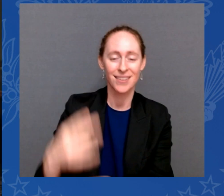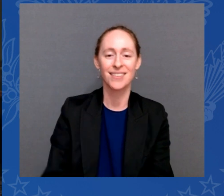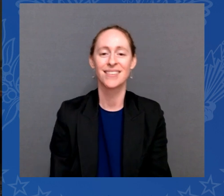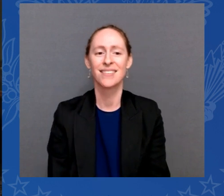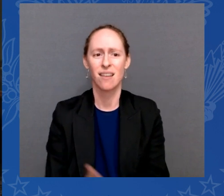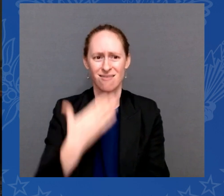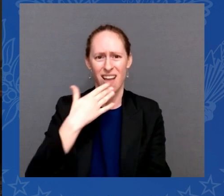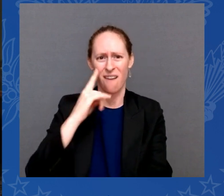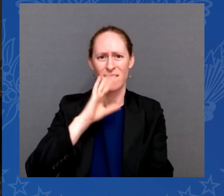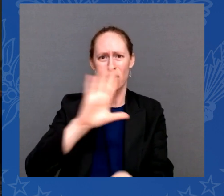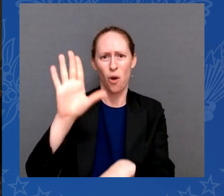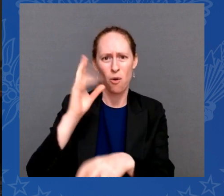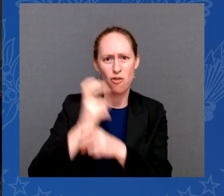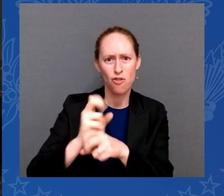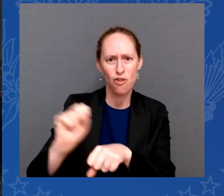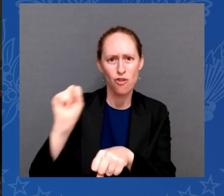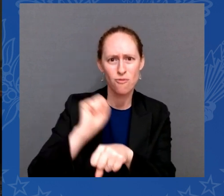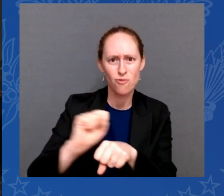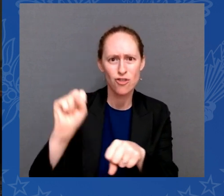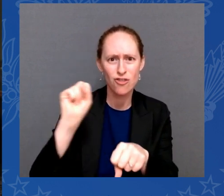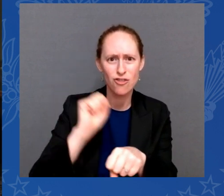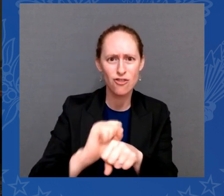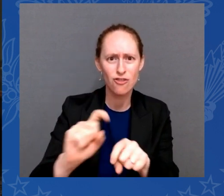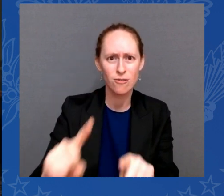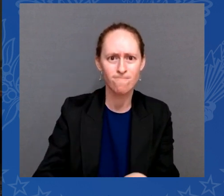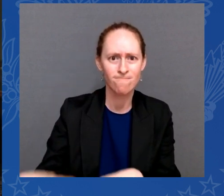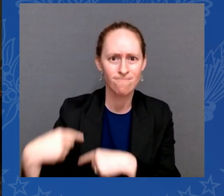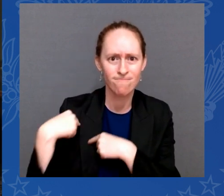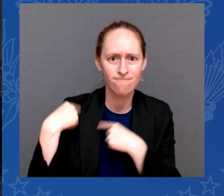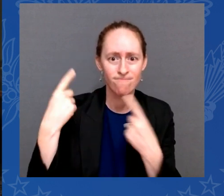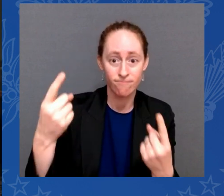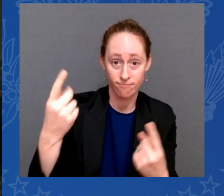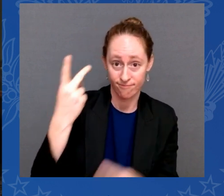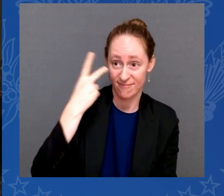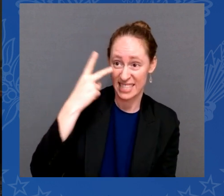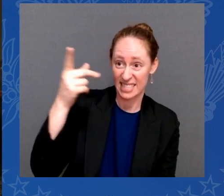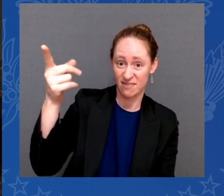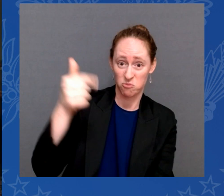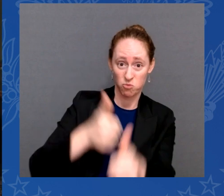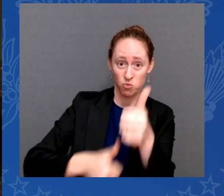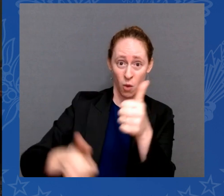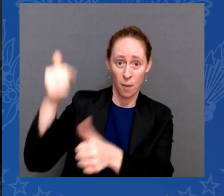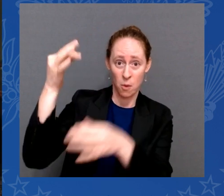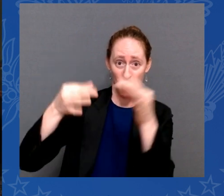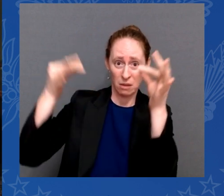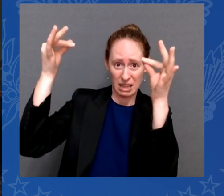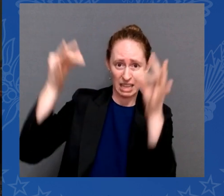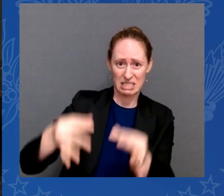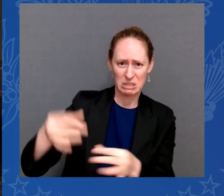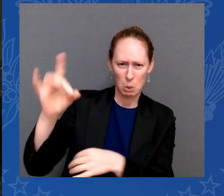on wiping out a 50-year constitutional precedent of Roe v. Wade. You know, I created this task force